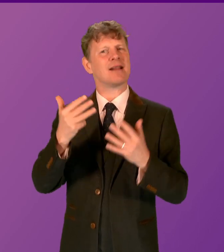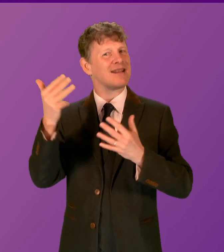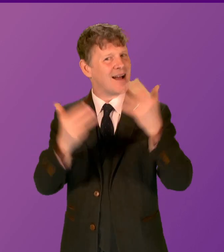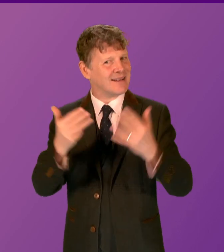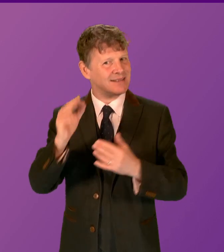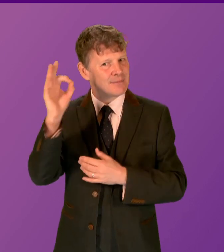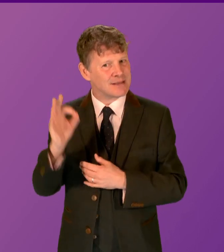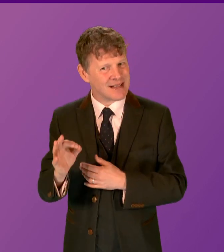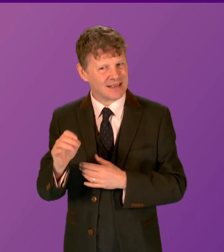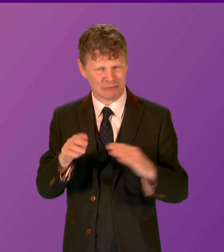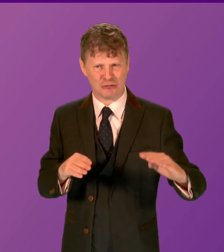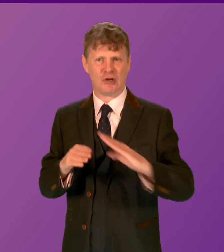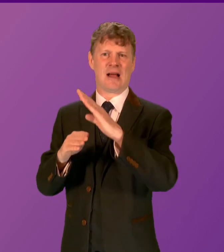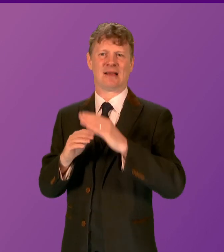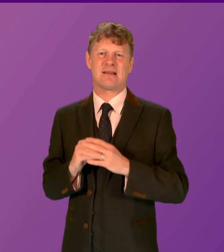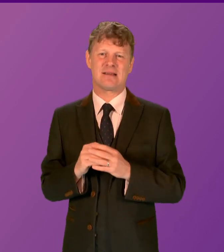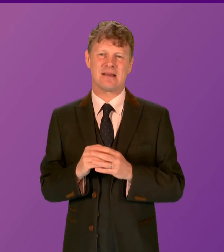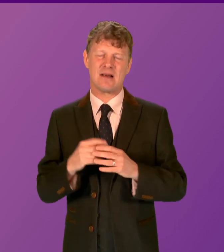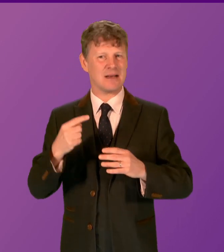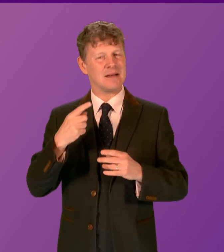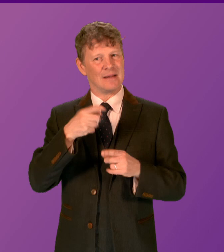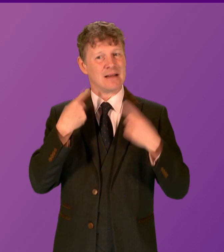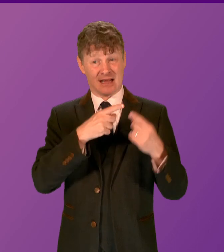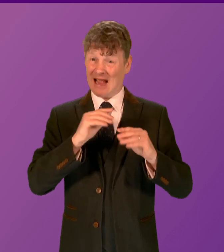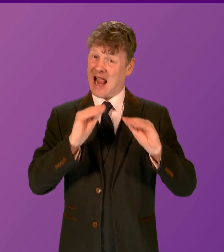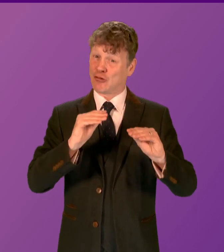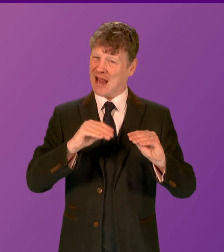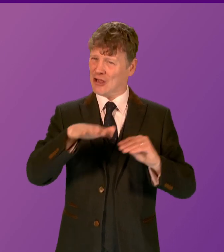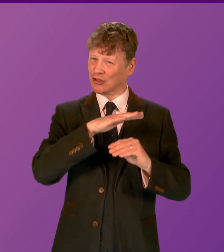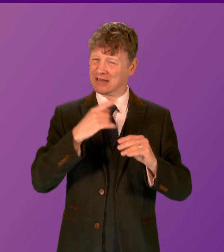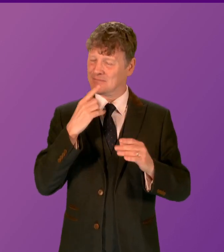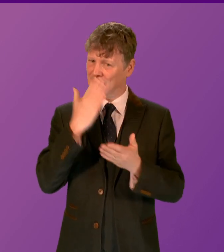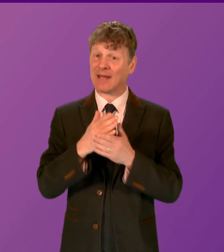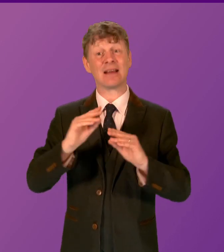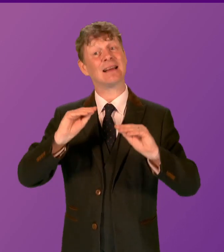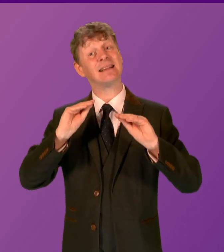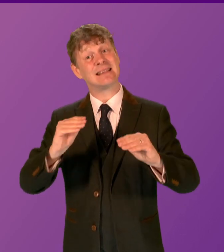The Educational Institute of Scotland believes that, once teachers enter the workplace, they